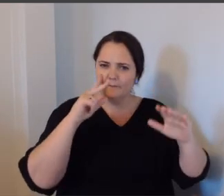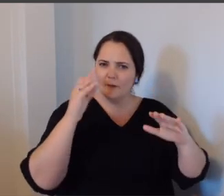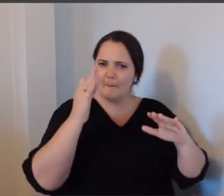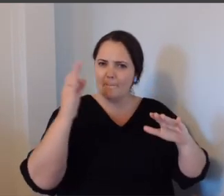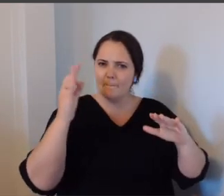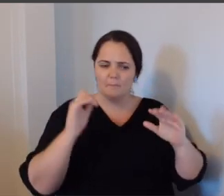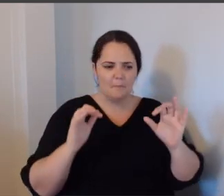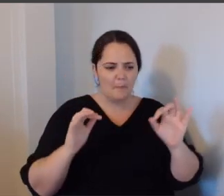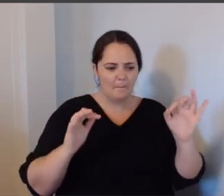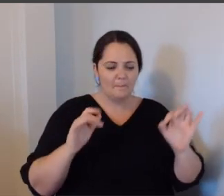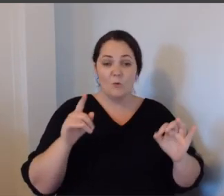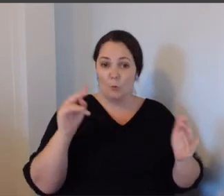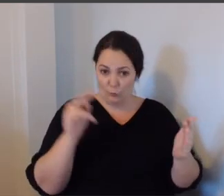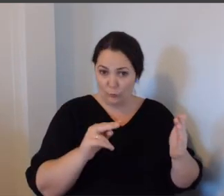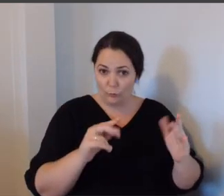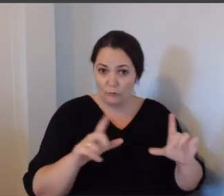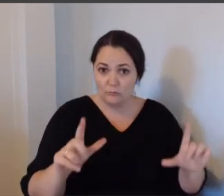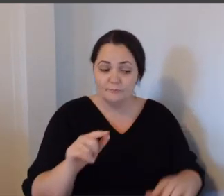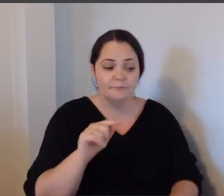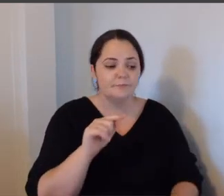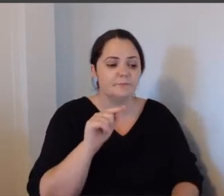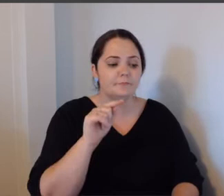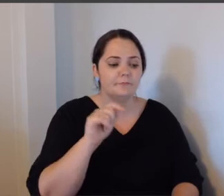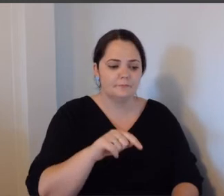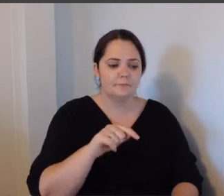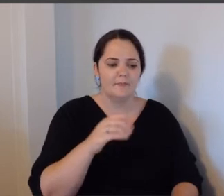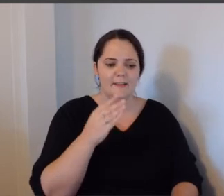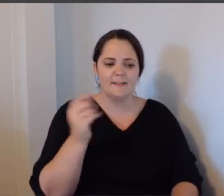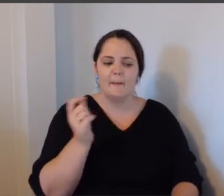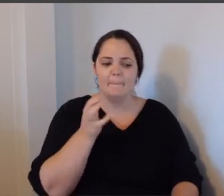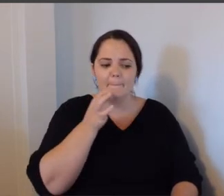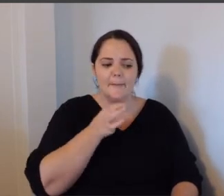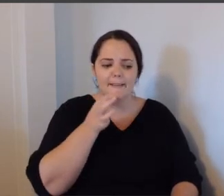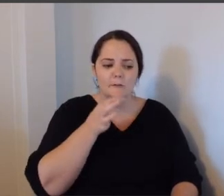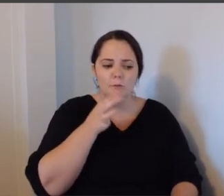how Cézanne left the preliminary pencil lines there giving them equal weighting with the more